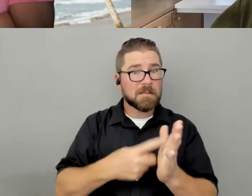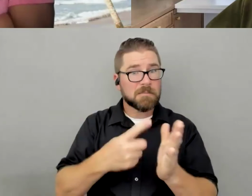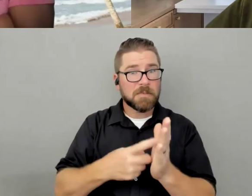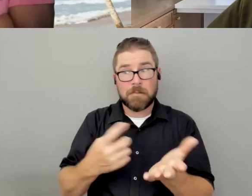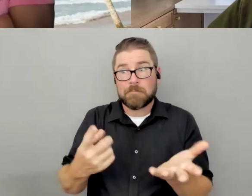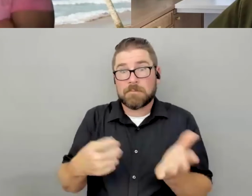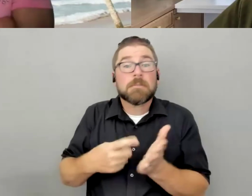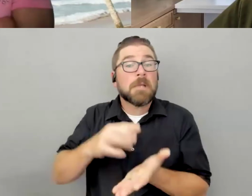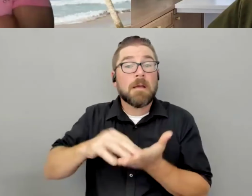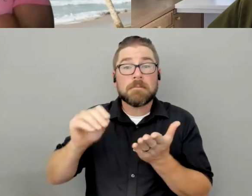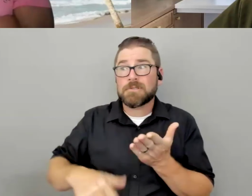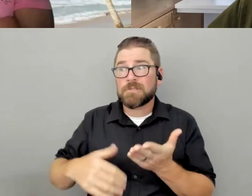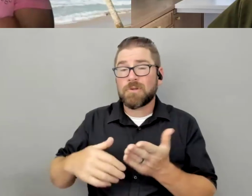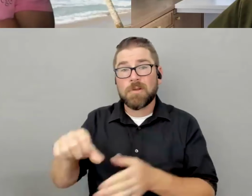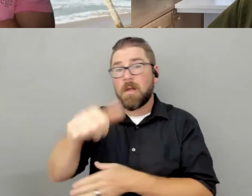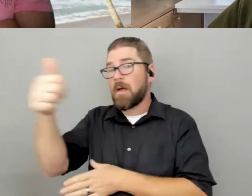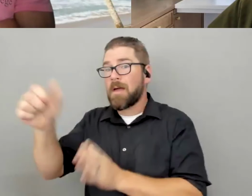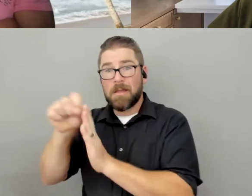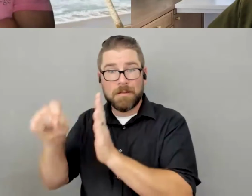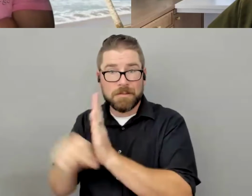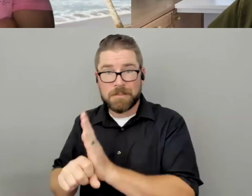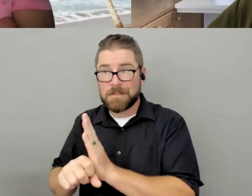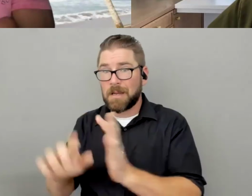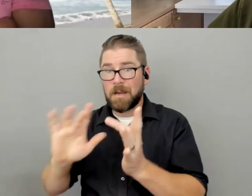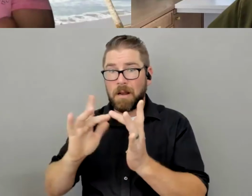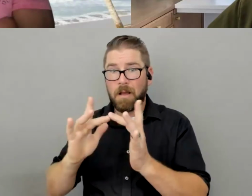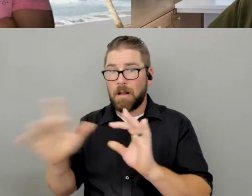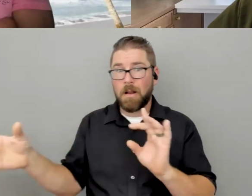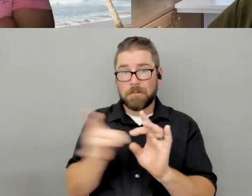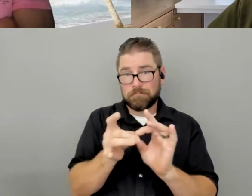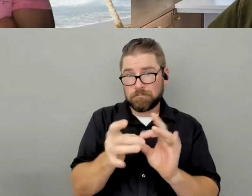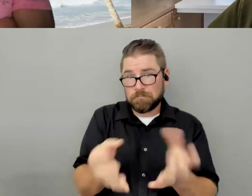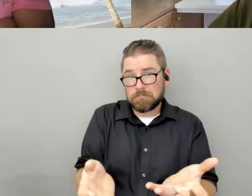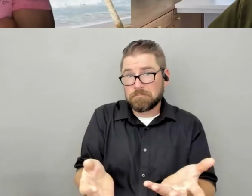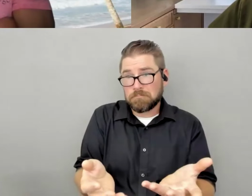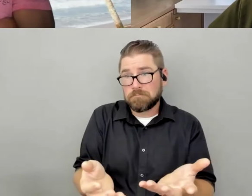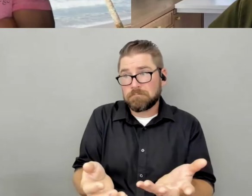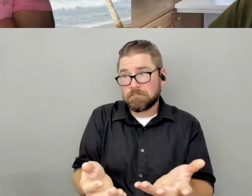we can, you know, reach out to the student again. But it's kind of goes back to that earlier comment,